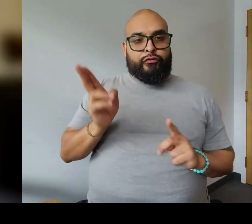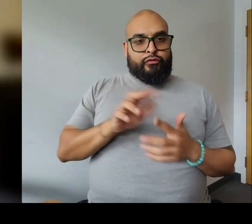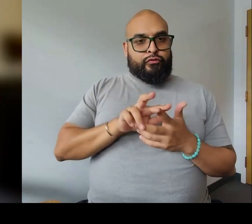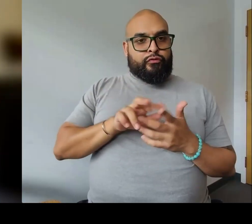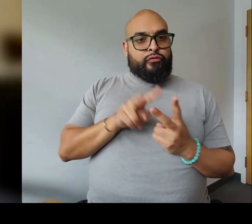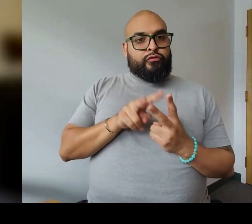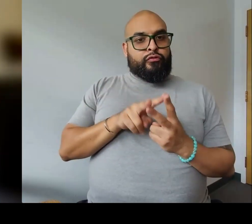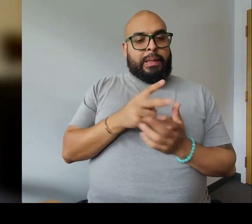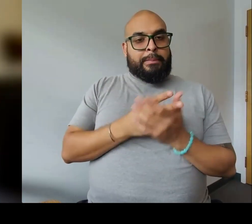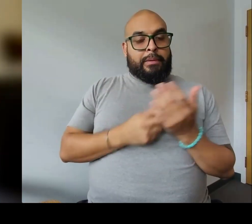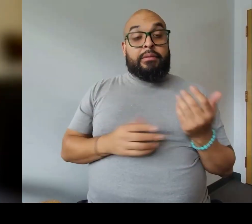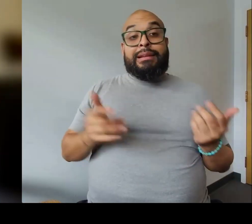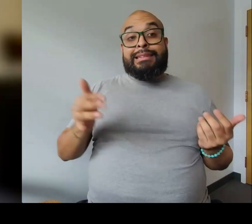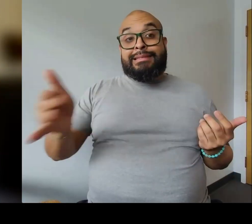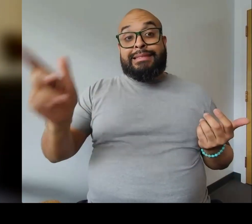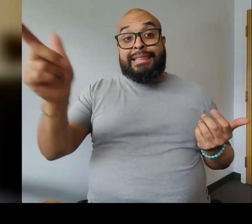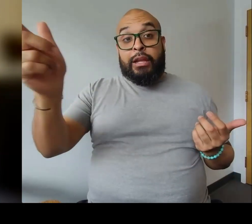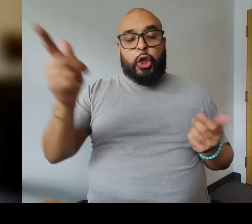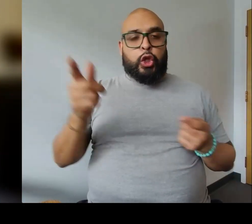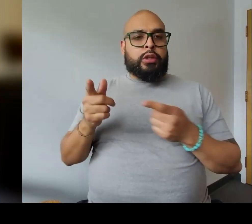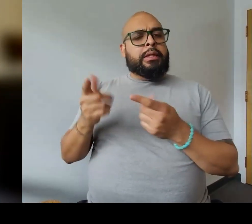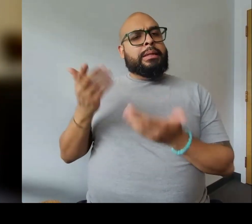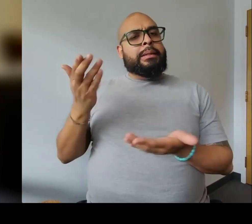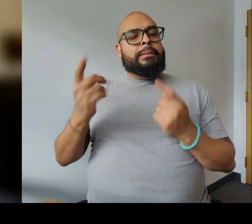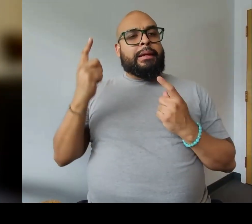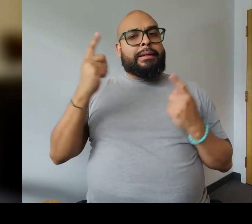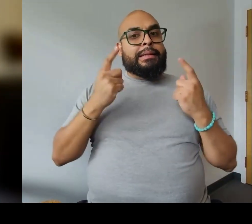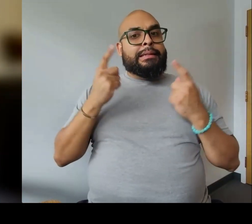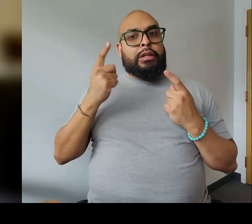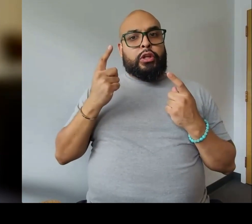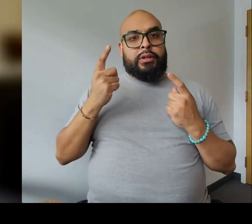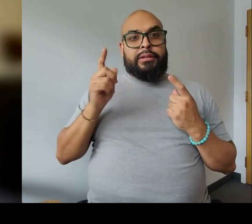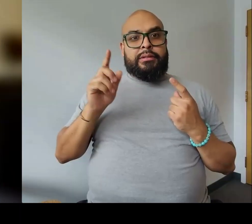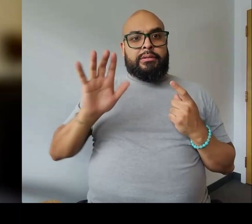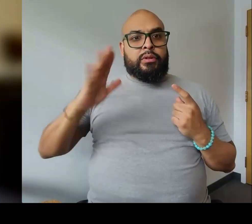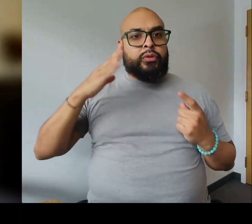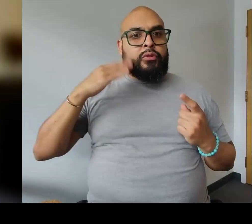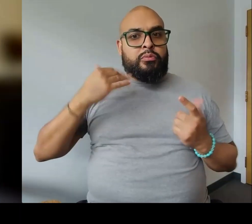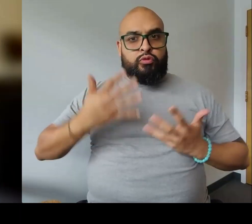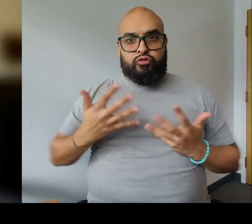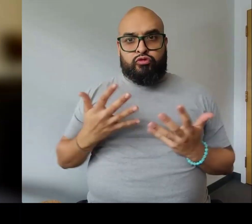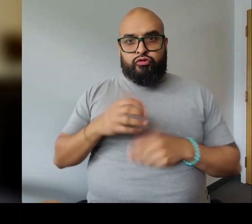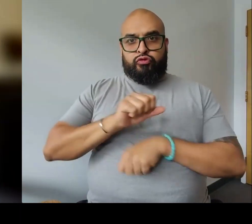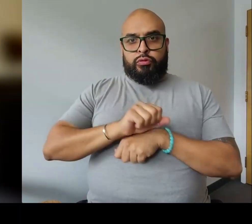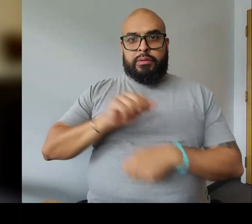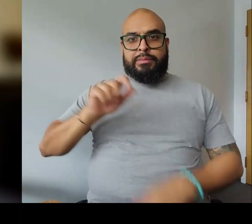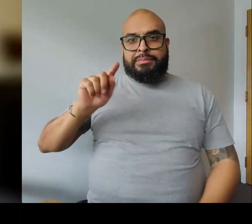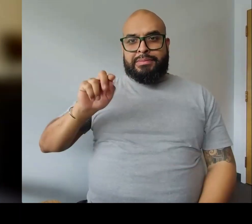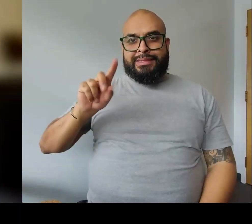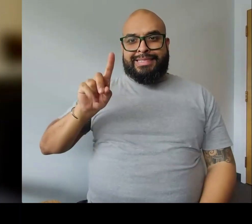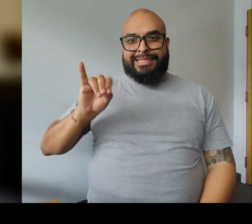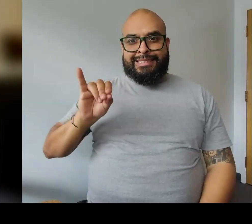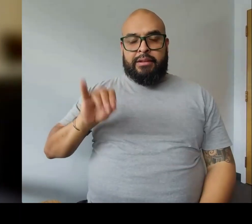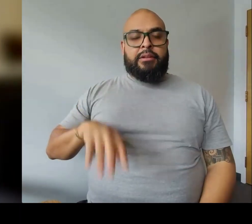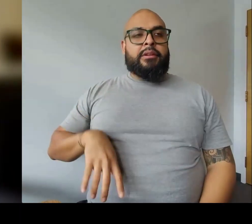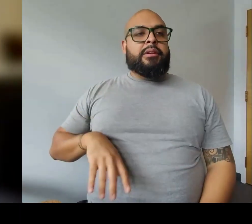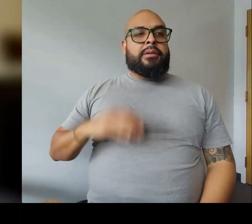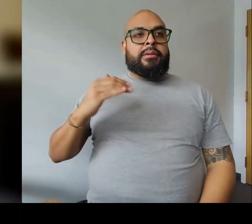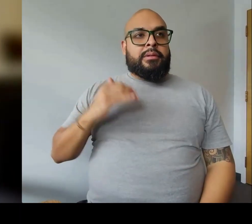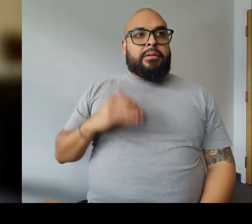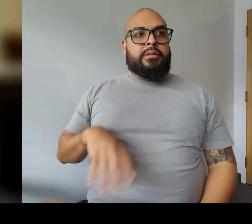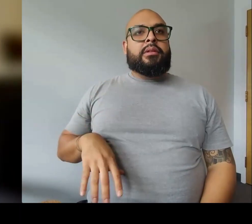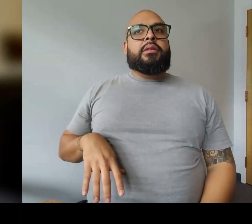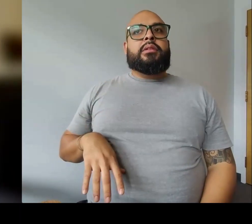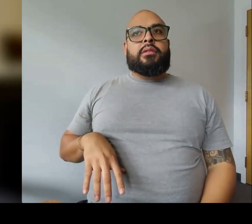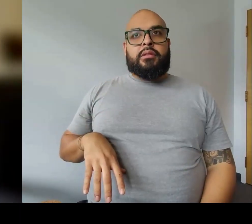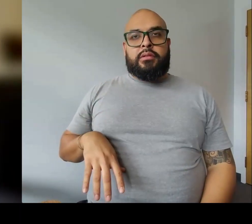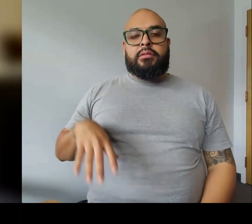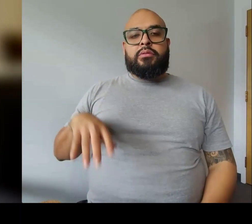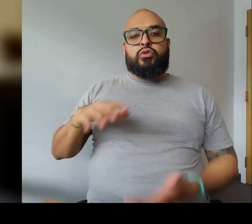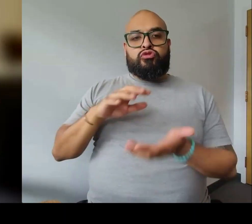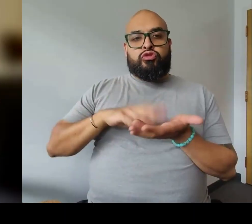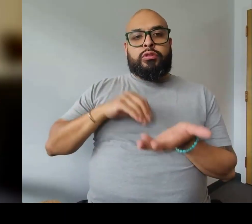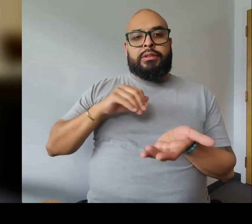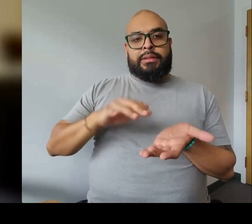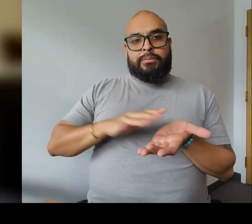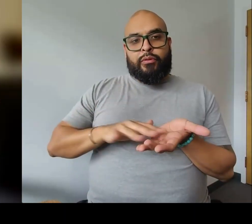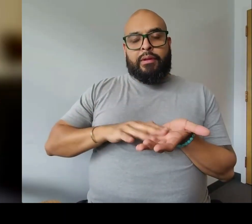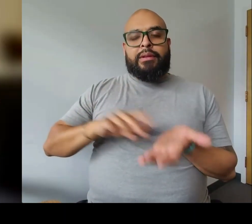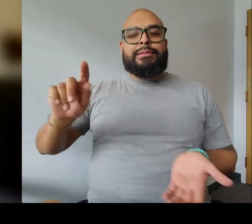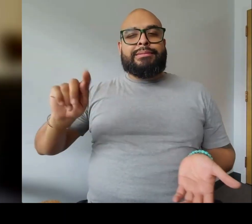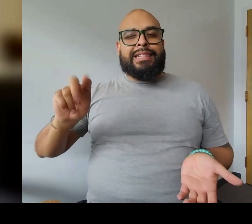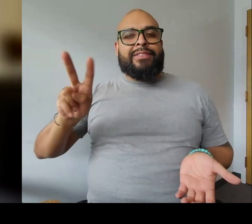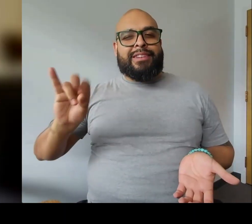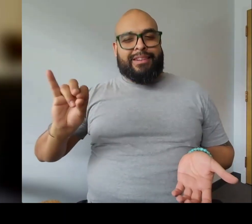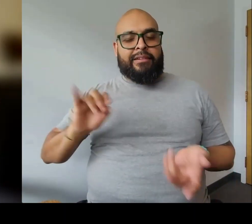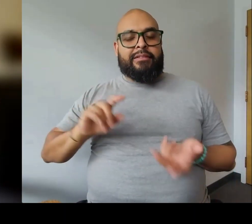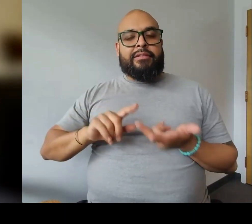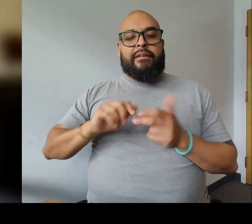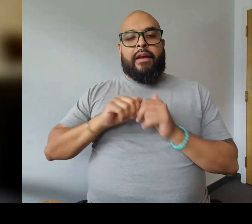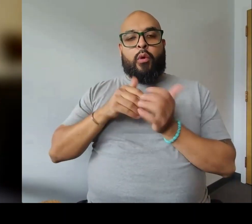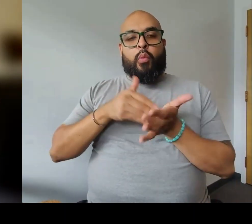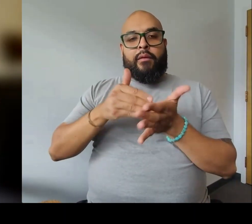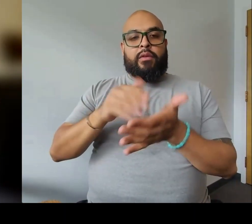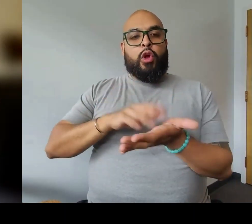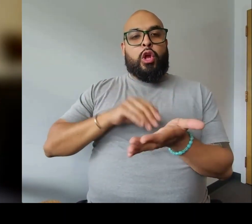At the later levels, we might want to consider what their experience was working with the TVI, their access to school, learning braille, and their exposure, how often they were learning braille, how frequently.